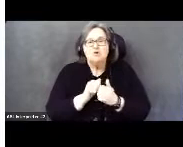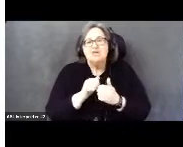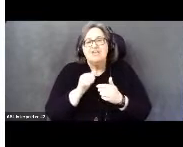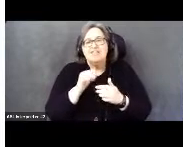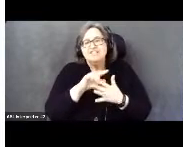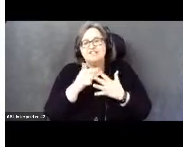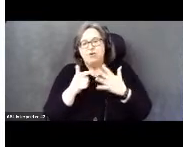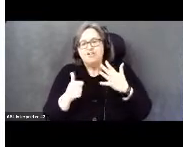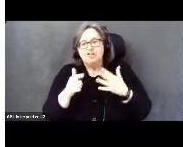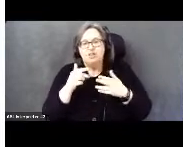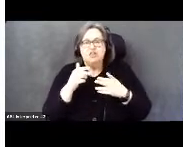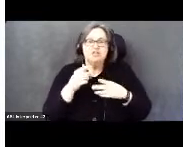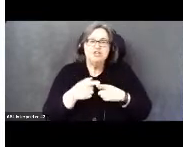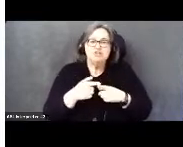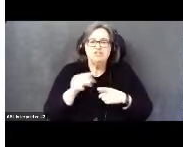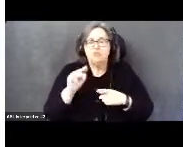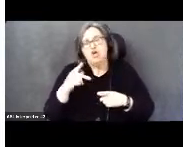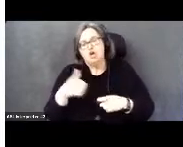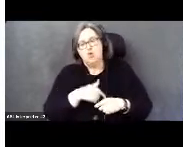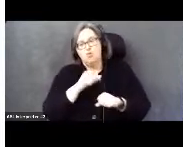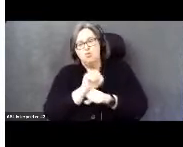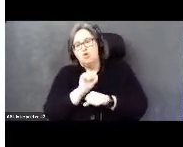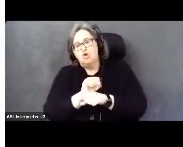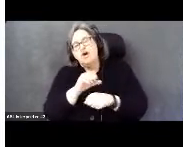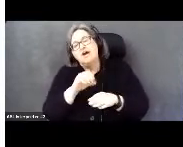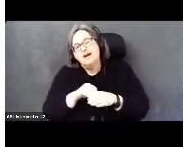map. We work in the police context